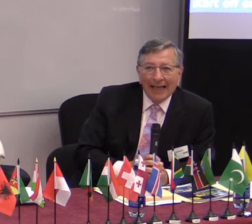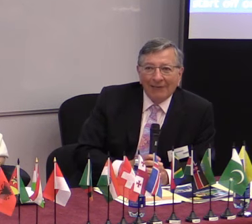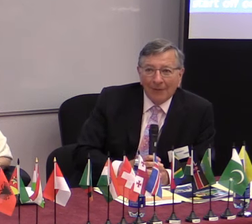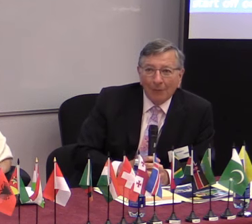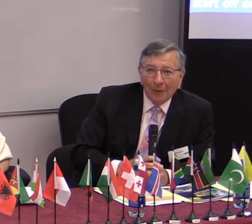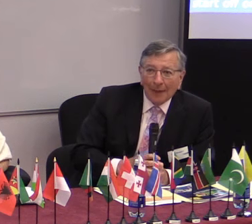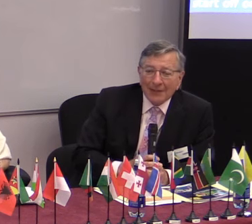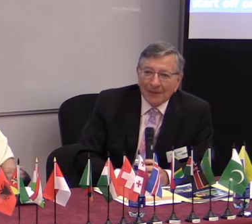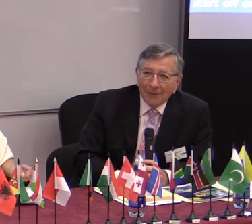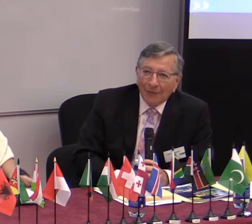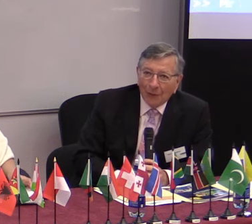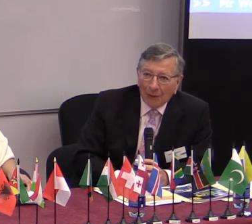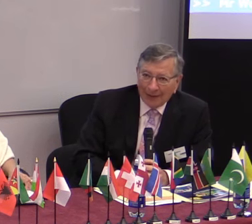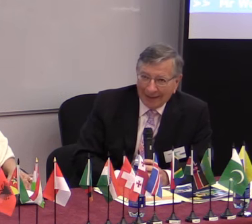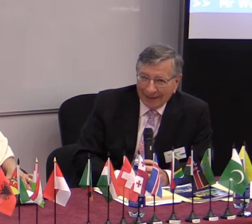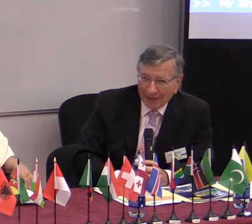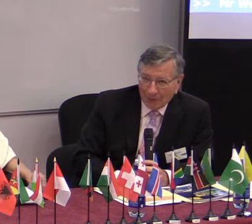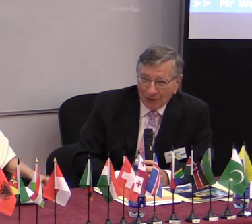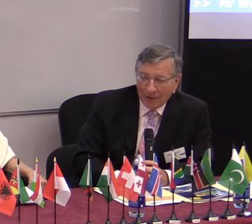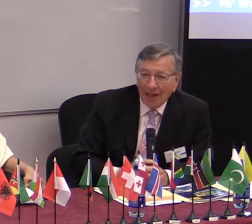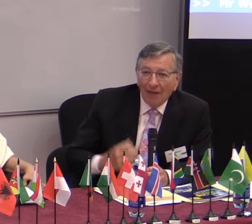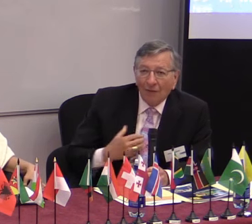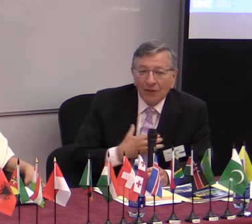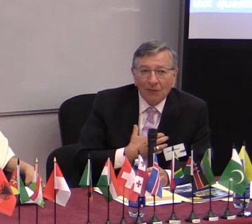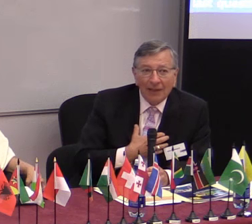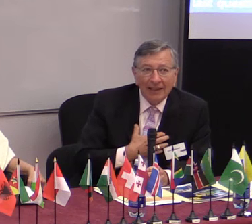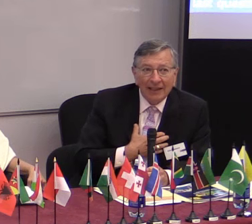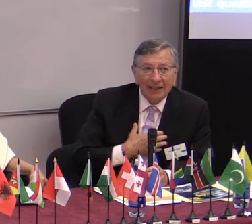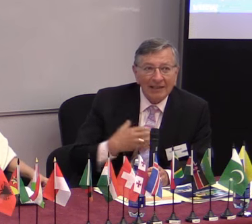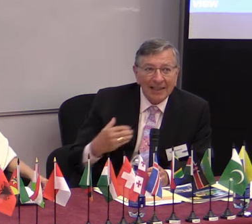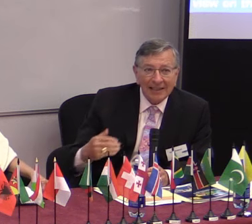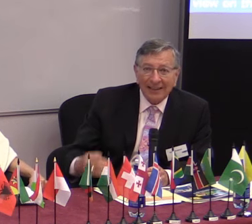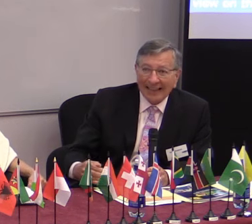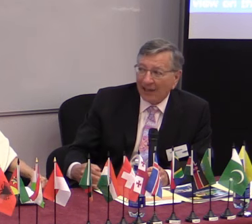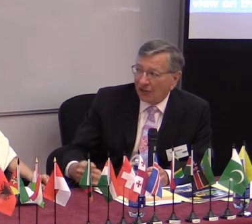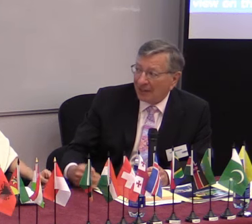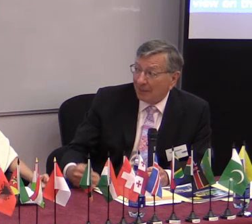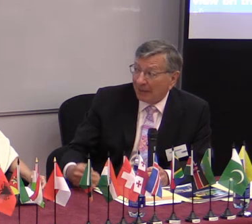I have a different view on the last question. First of all in the US, litigation is something